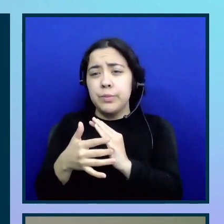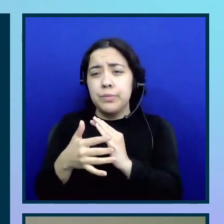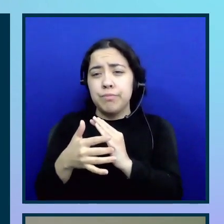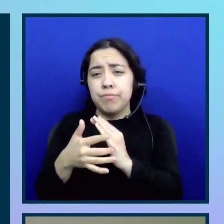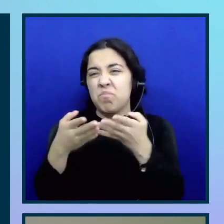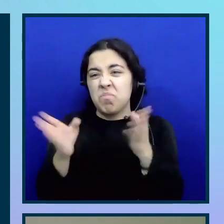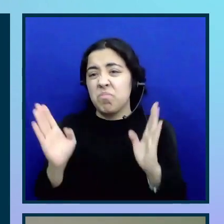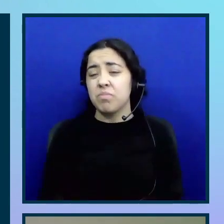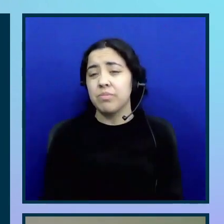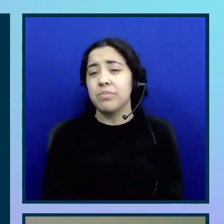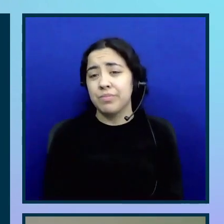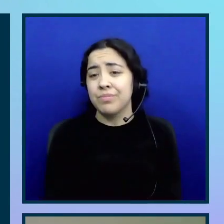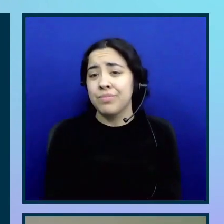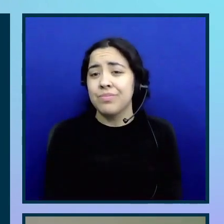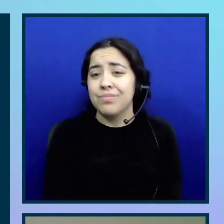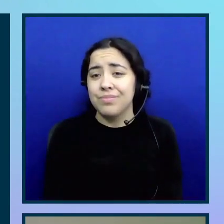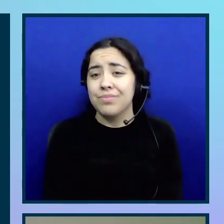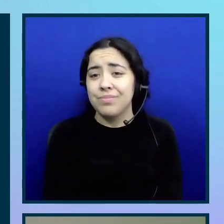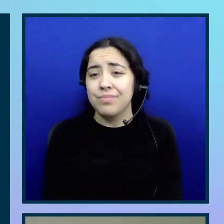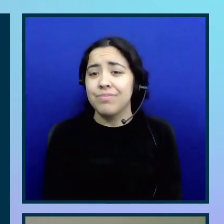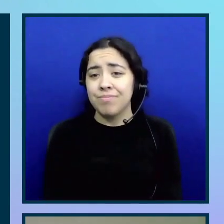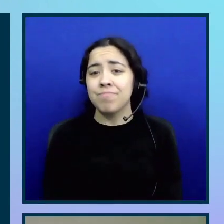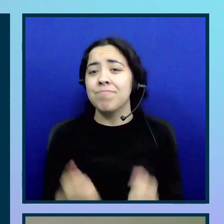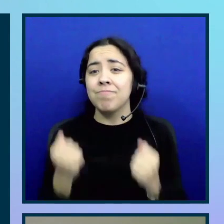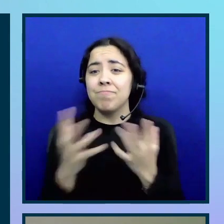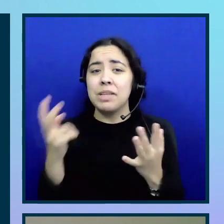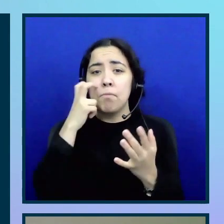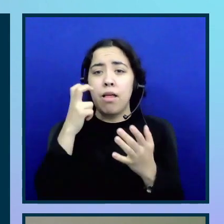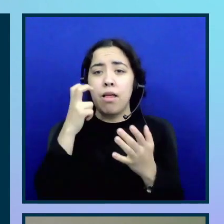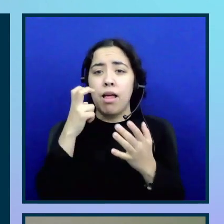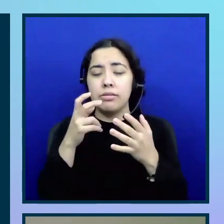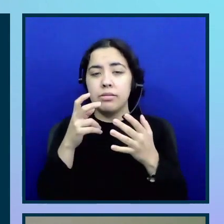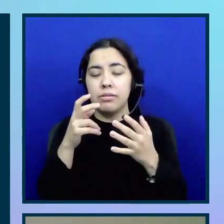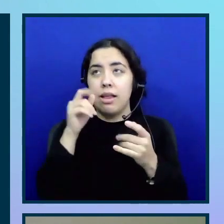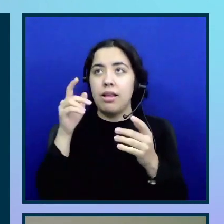So lots, lots of blind spots there, and that's why getting the feedback was so important.